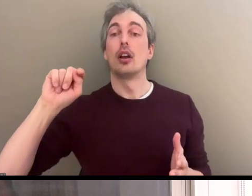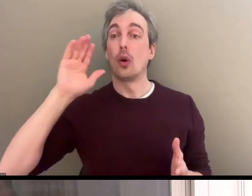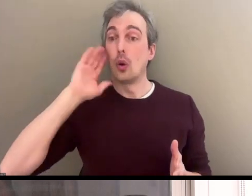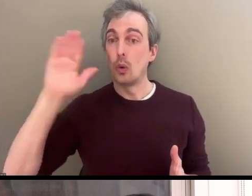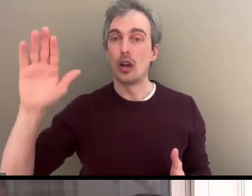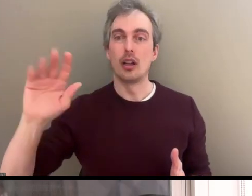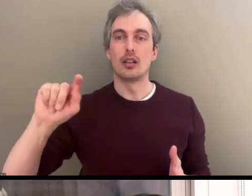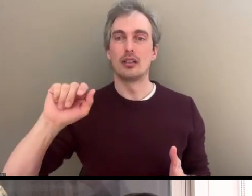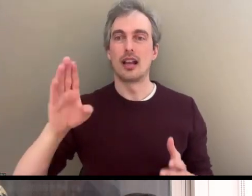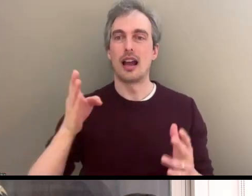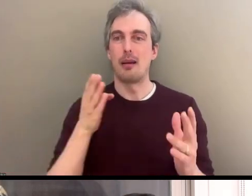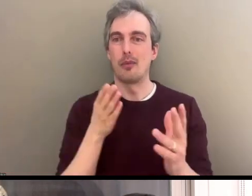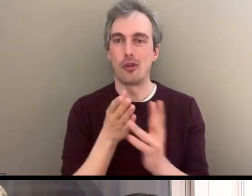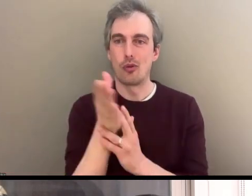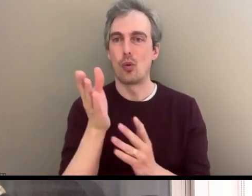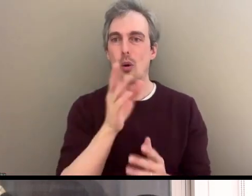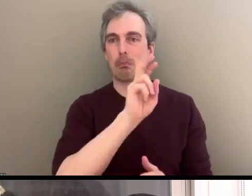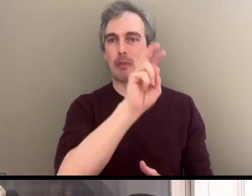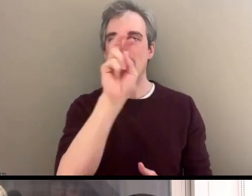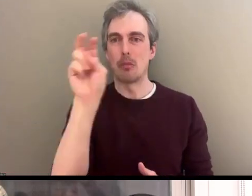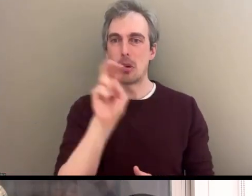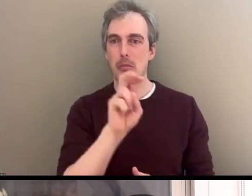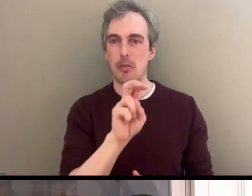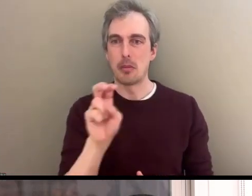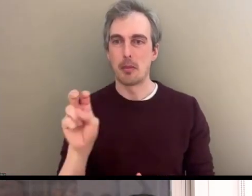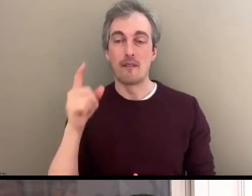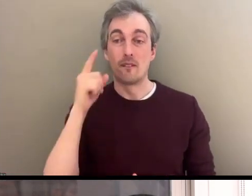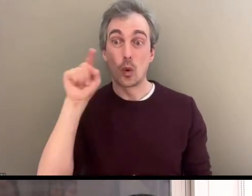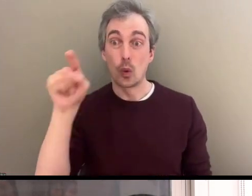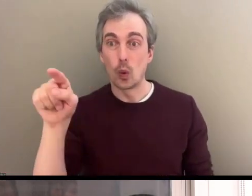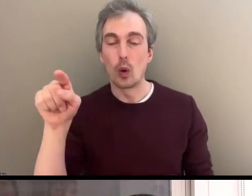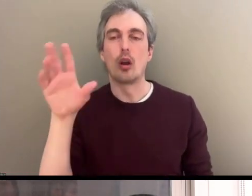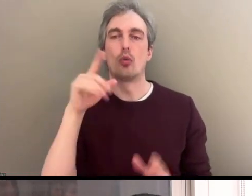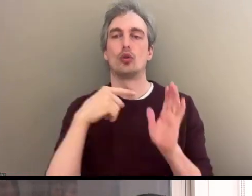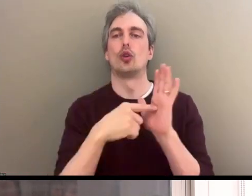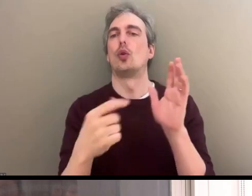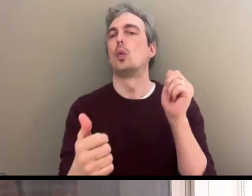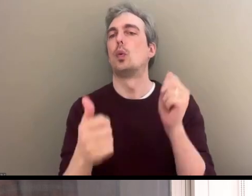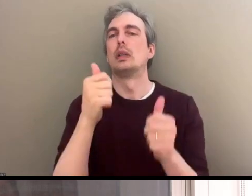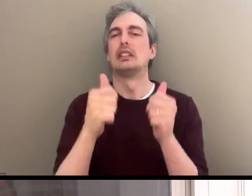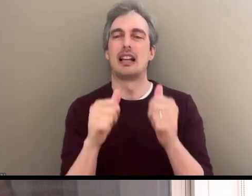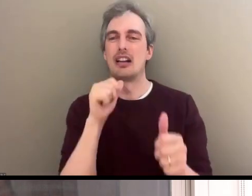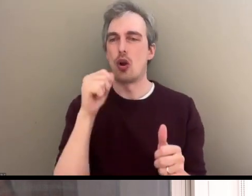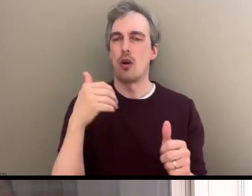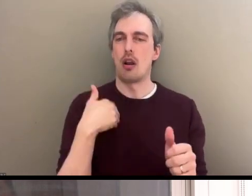and it will show you what elements do not have a proper tab index. And so that is one of the pro features.